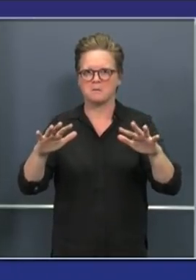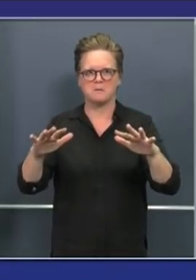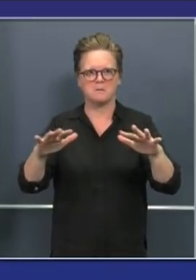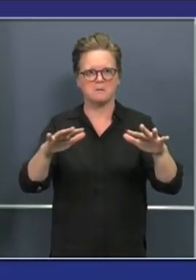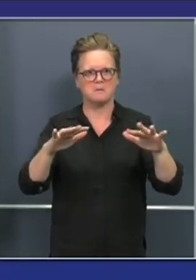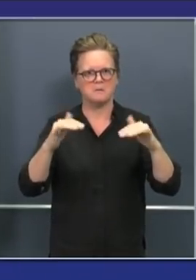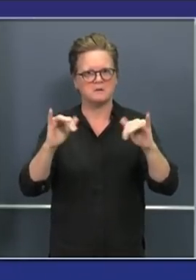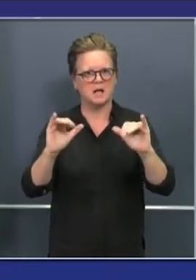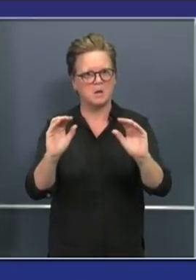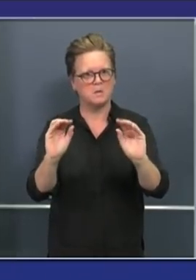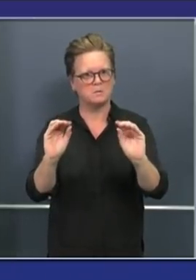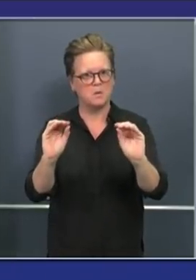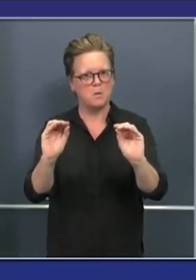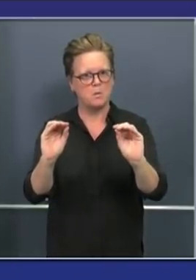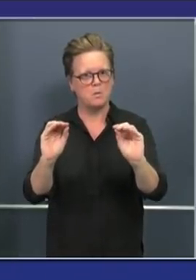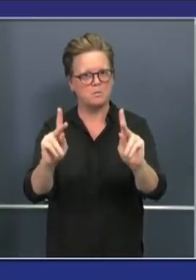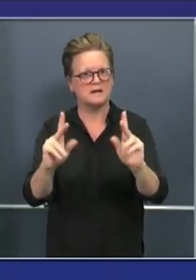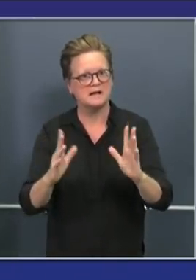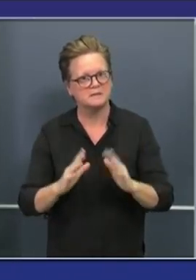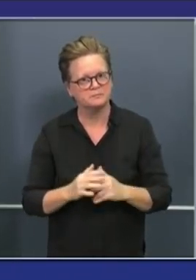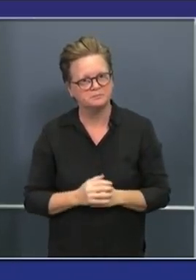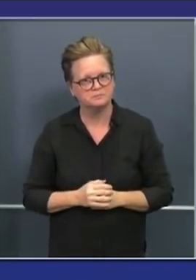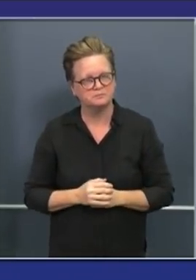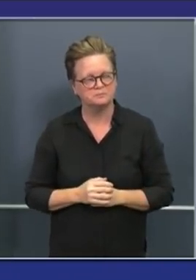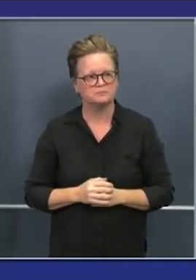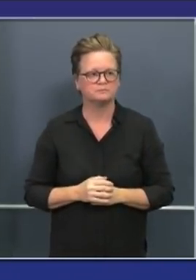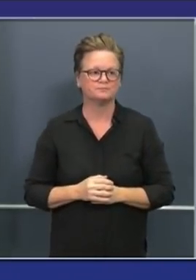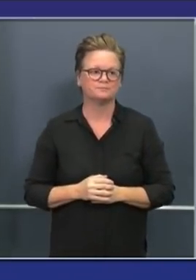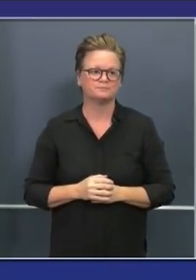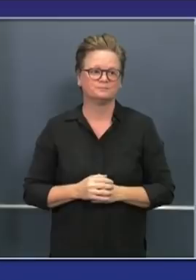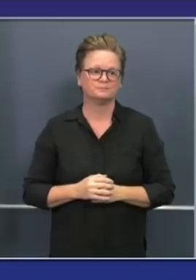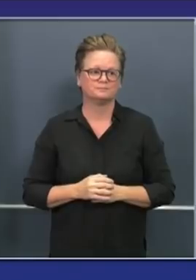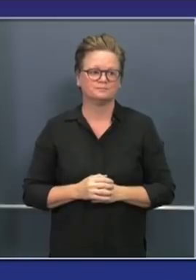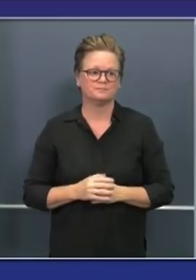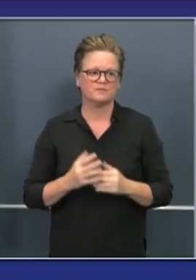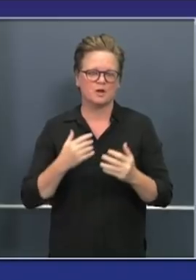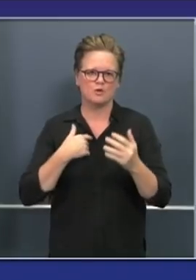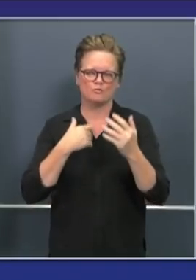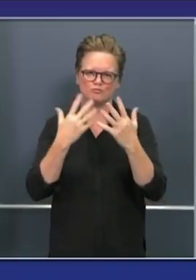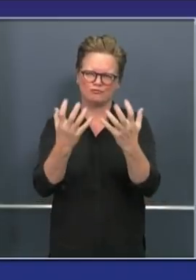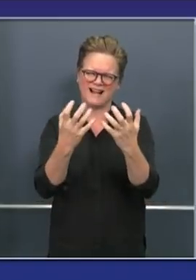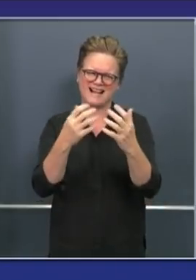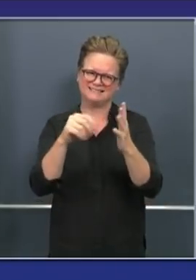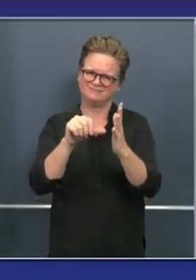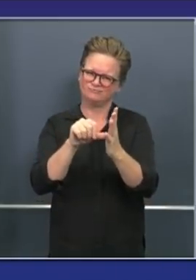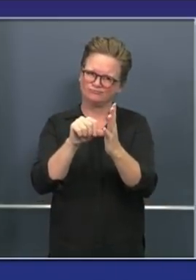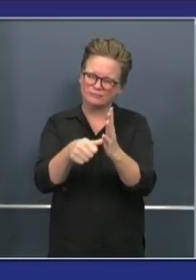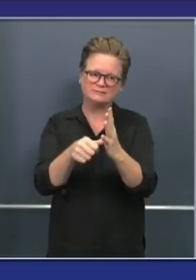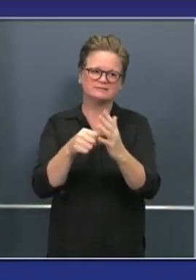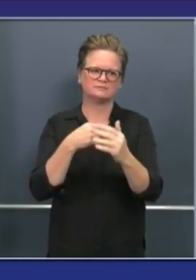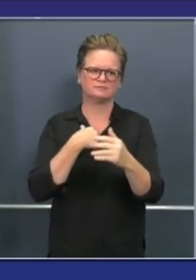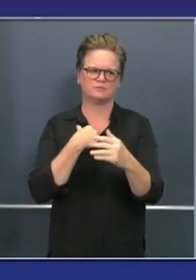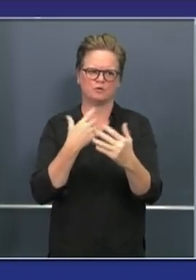MOMENT AS WELL. HERE'S THE POINT ABOUT CAPACITY BUILDING THAT I WAS MAKING A MOMENT AGO THAT CANNOT BE